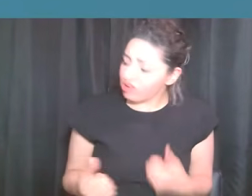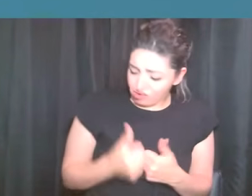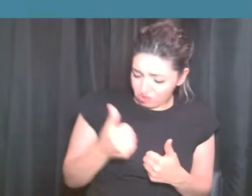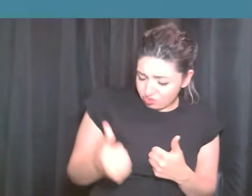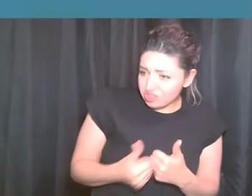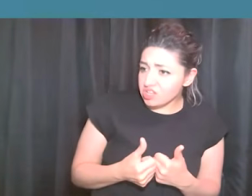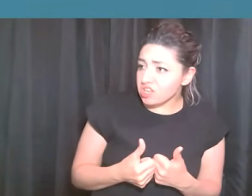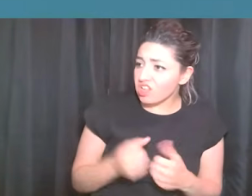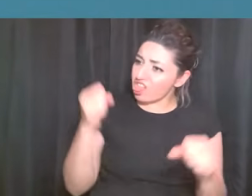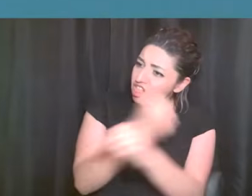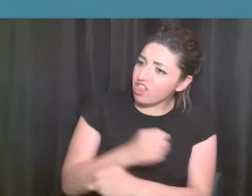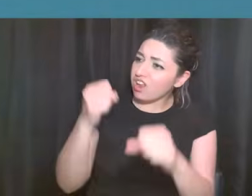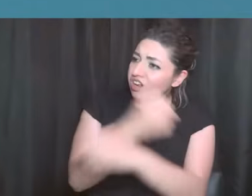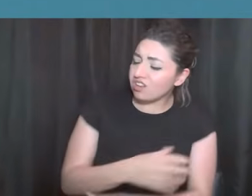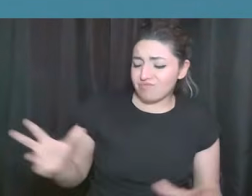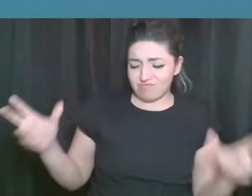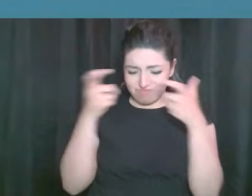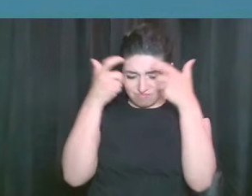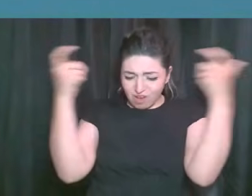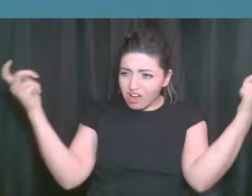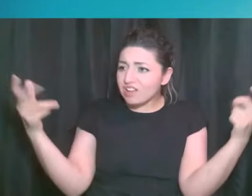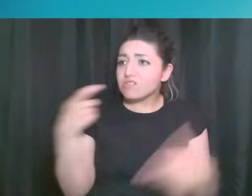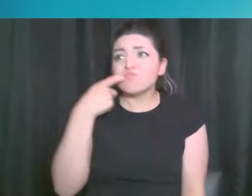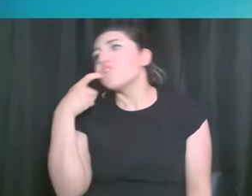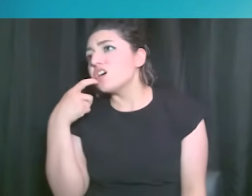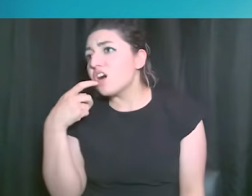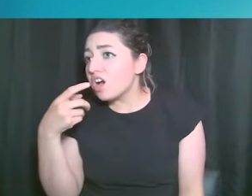Nothing but cruelty, arrogance, and vice.